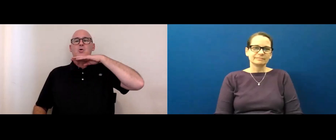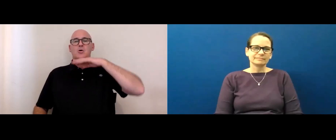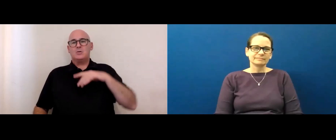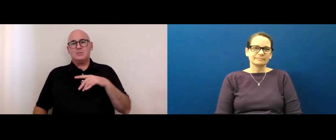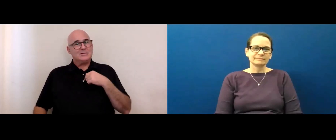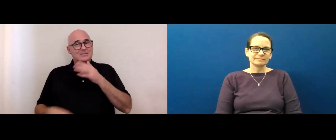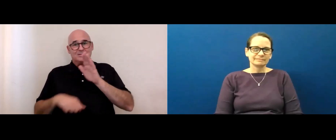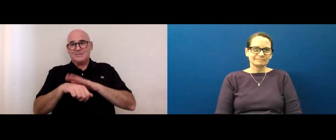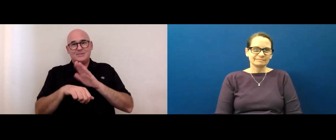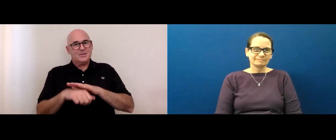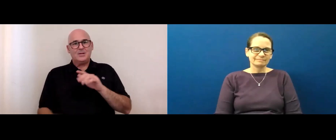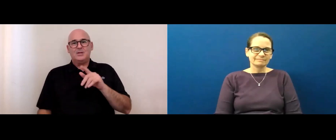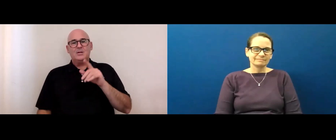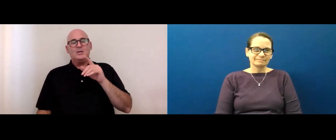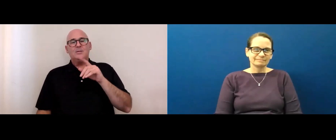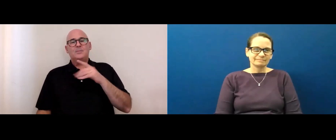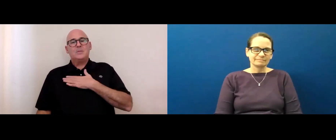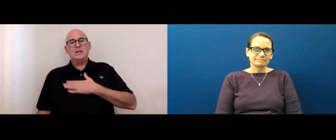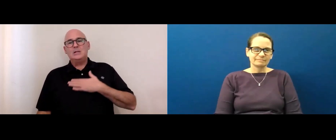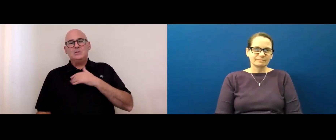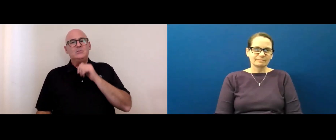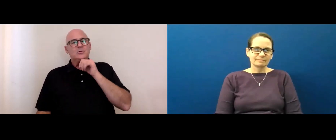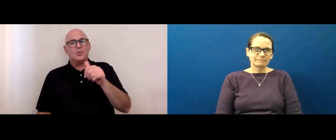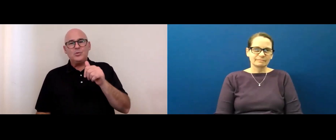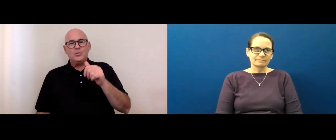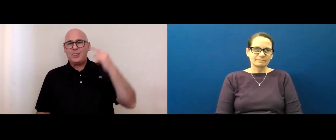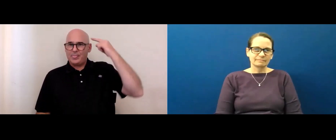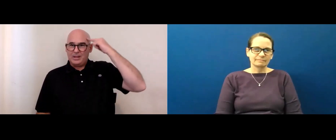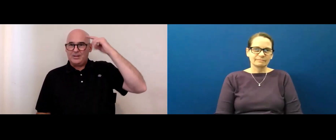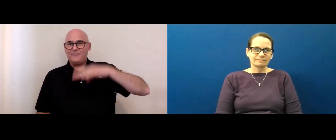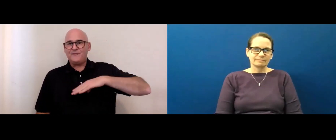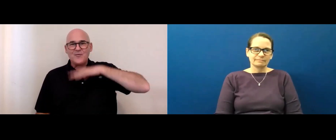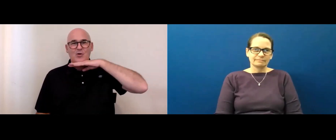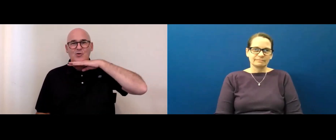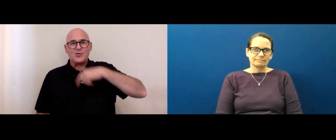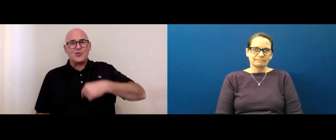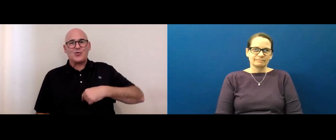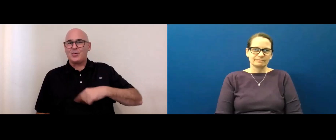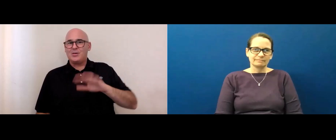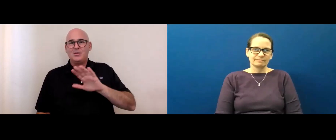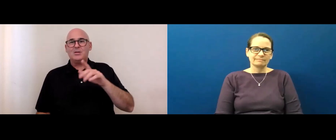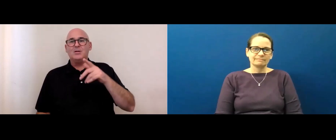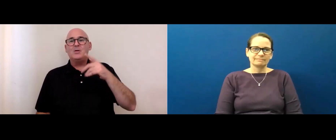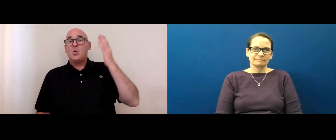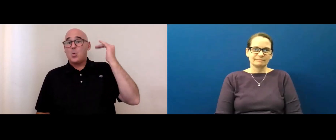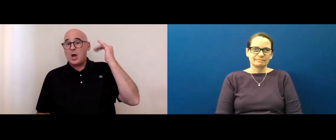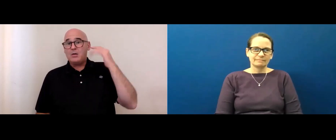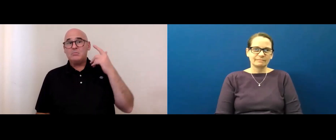you know you're feeling like everything's great but please do not think that everything's great